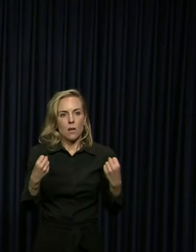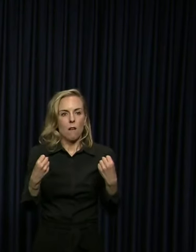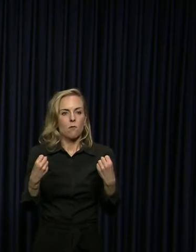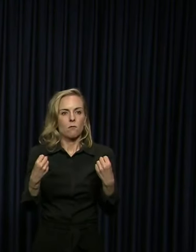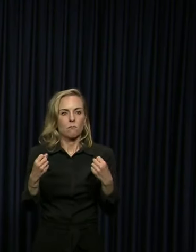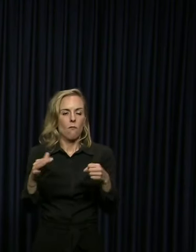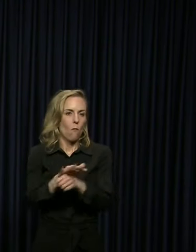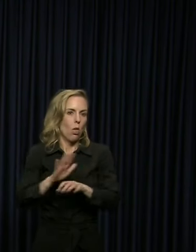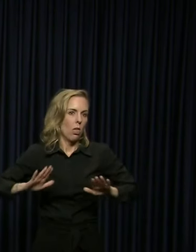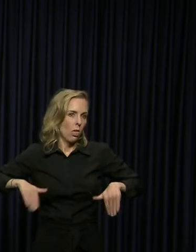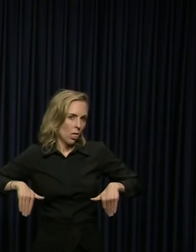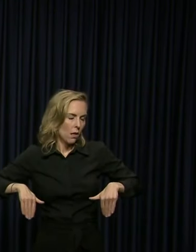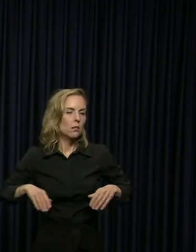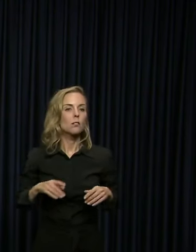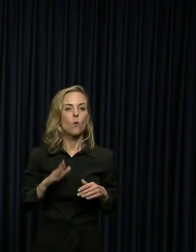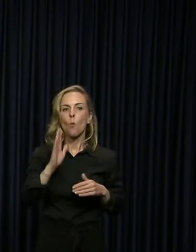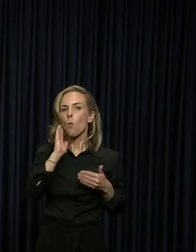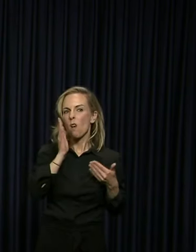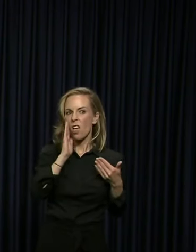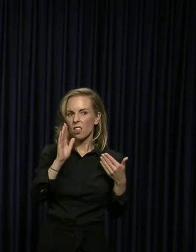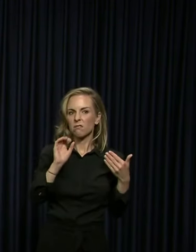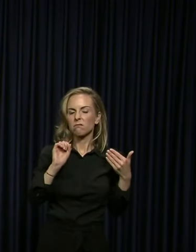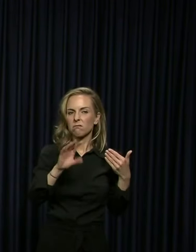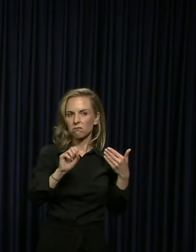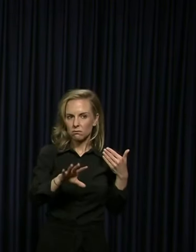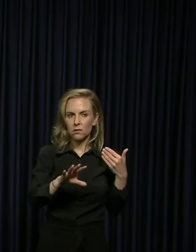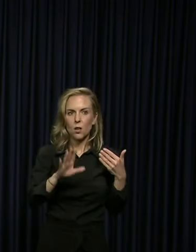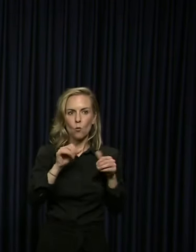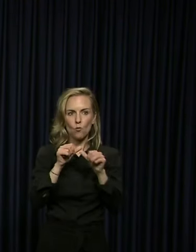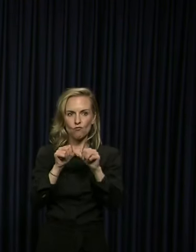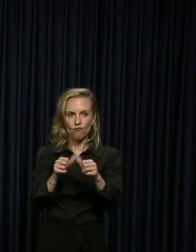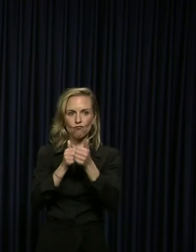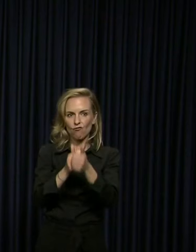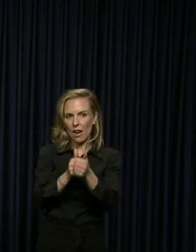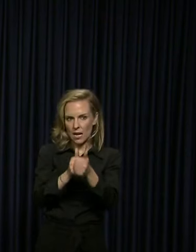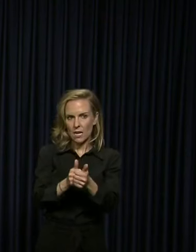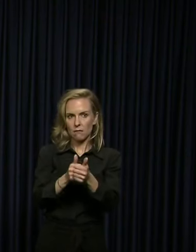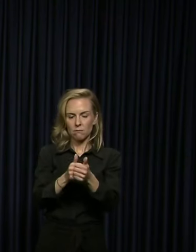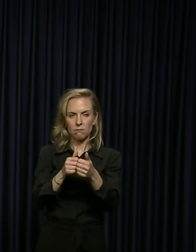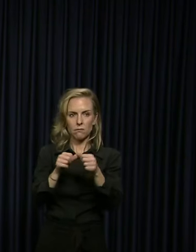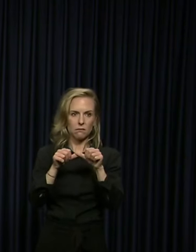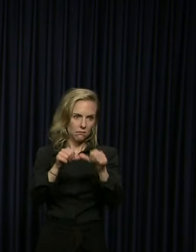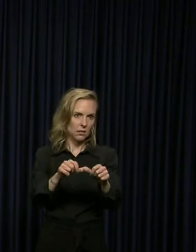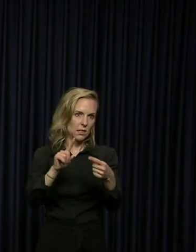CASES. THERE JUST HADN'T BEEN A CONFIRMED TEST AT THIS POINT, SO